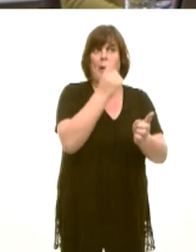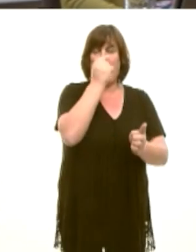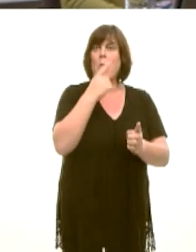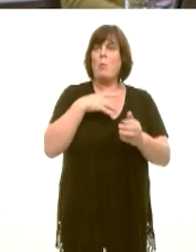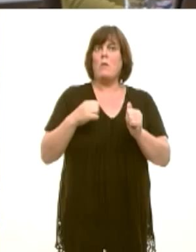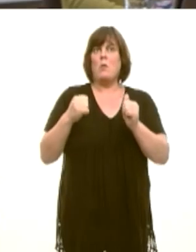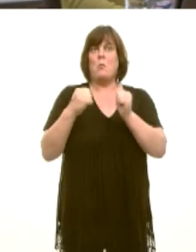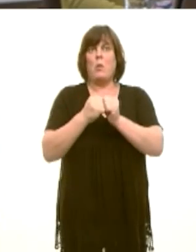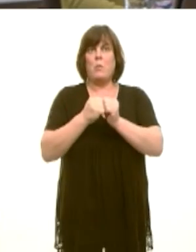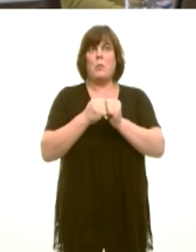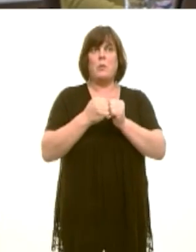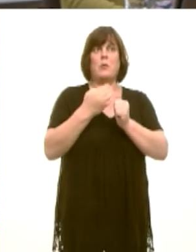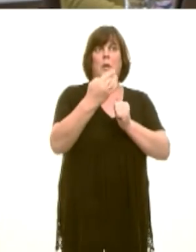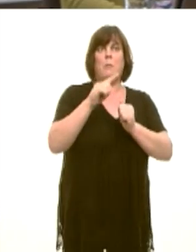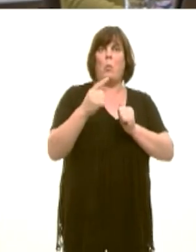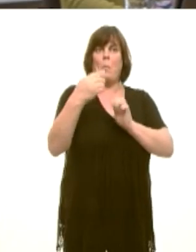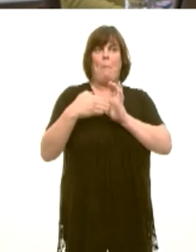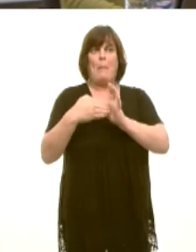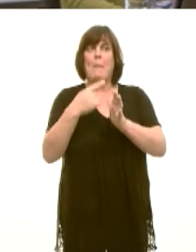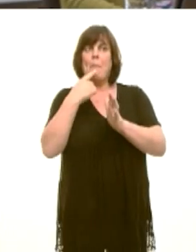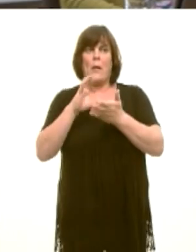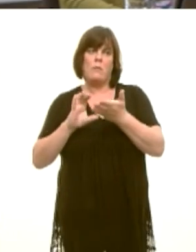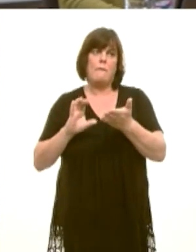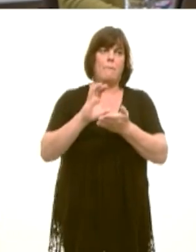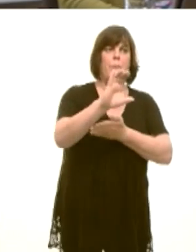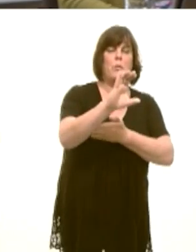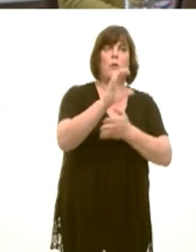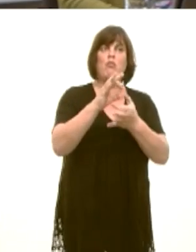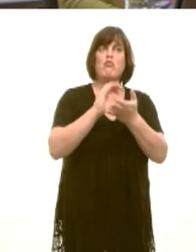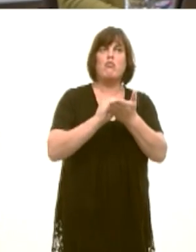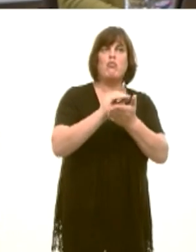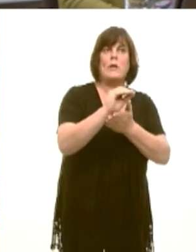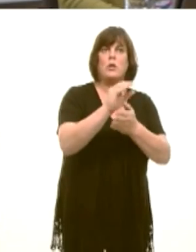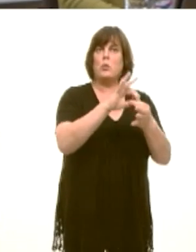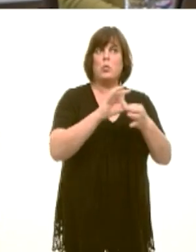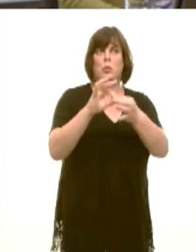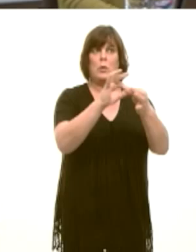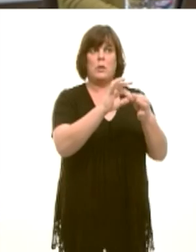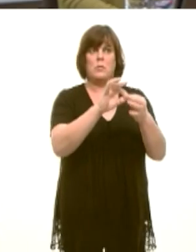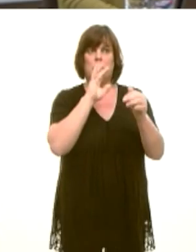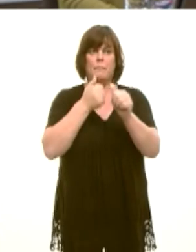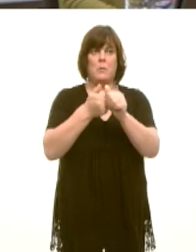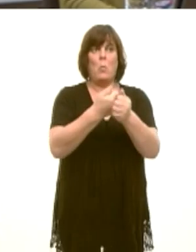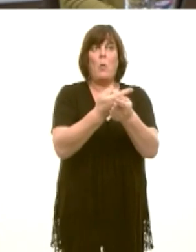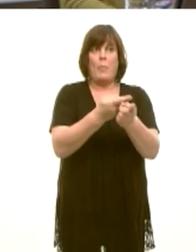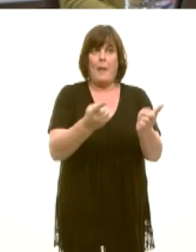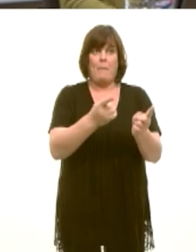to support credit unions. That builds on the good work done in the past and, of course,